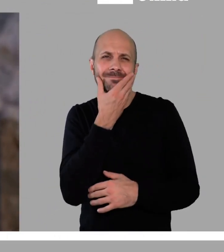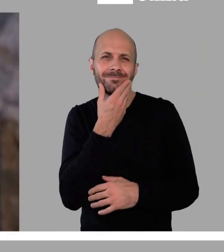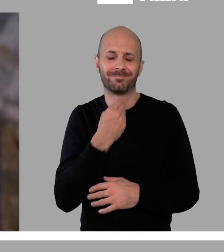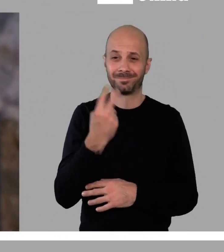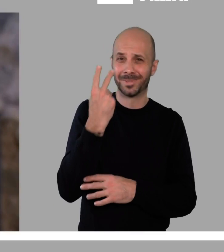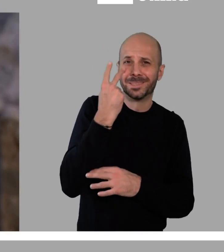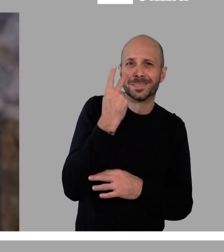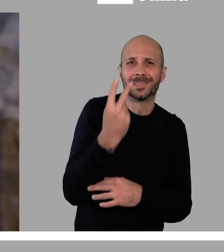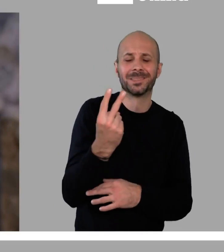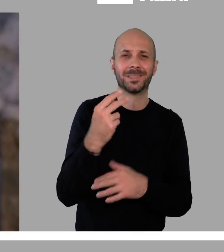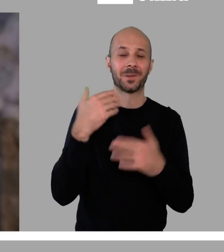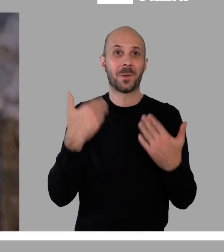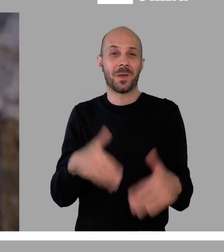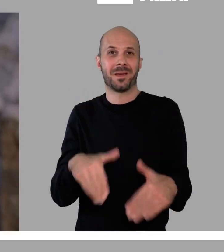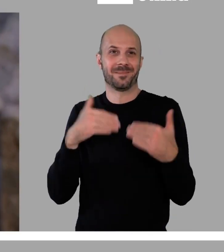It's amazing, look!